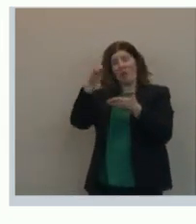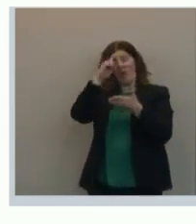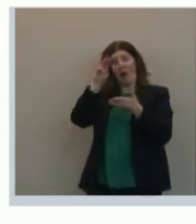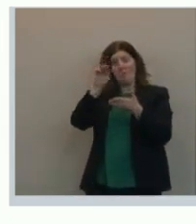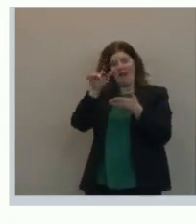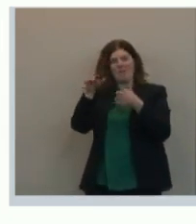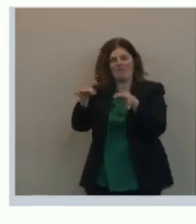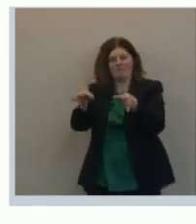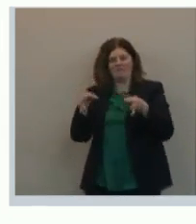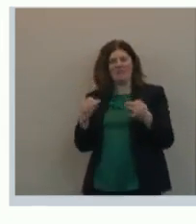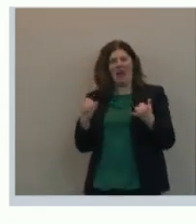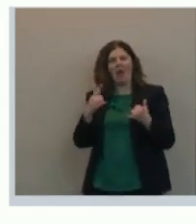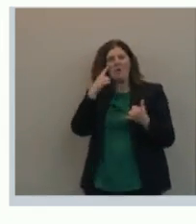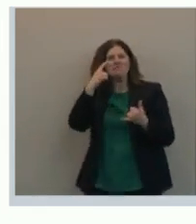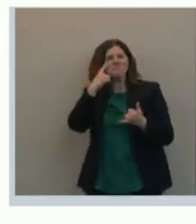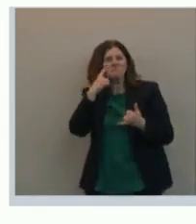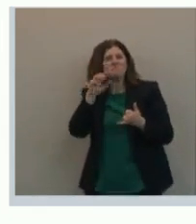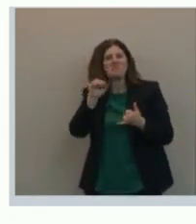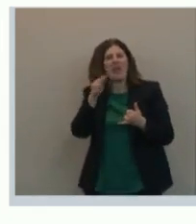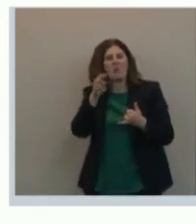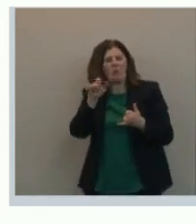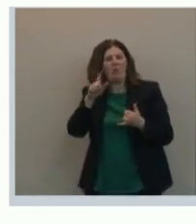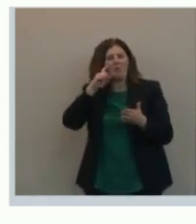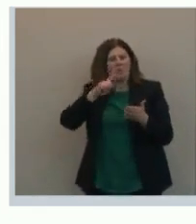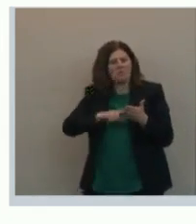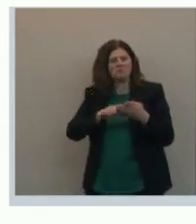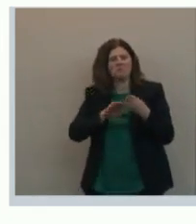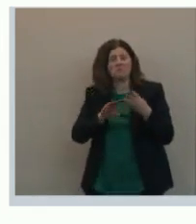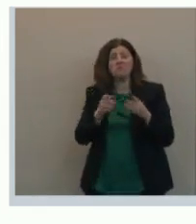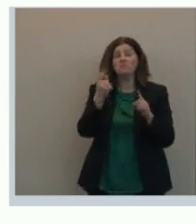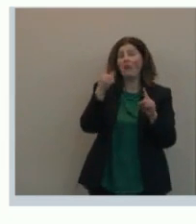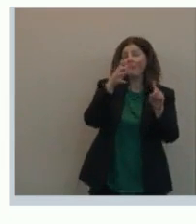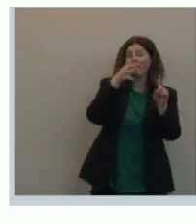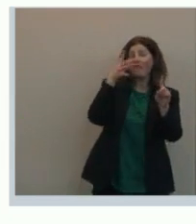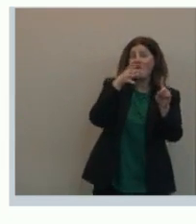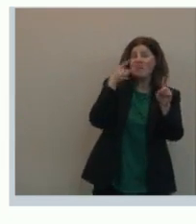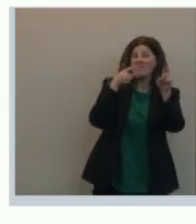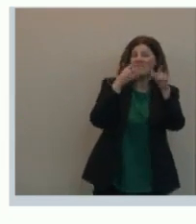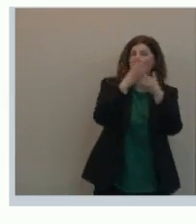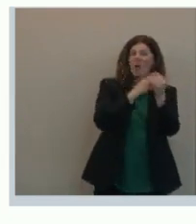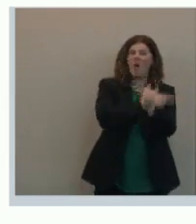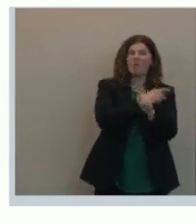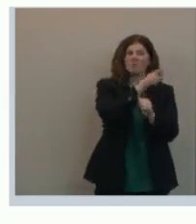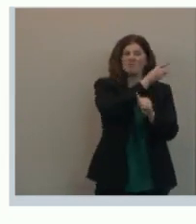PROBABLY SOMEWHERE BETWEEN THE THIRD AND FOURTH WEEK OF APRIL, SO WE MOVE THAT UP A LITTL BIT.